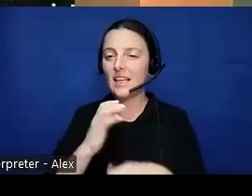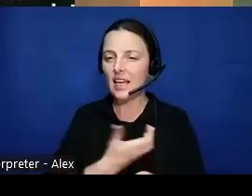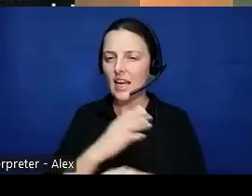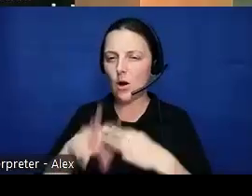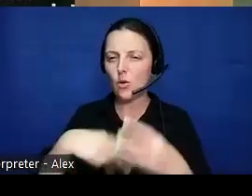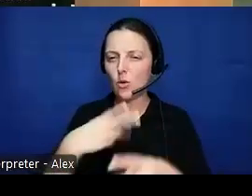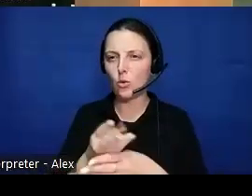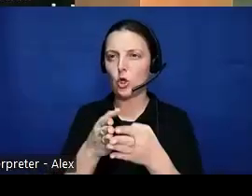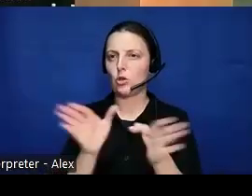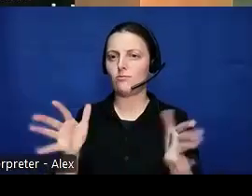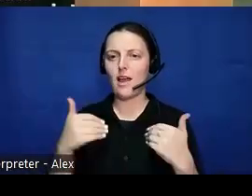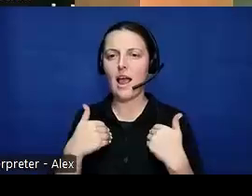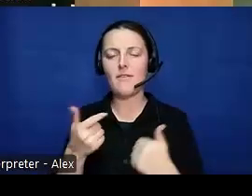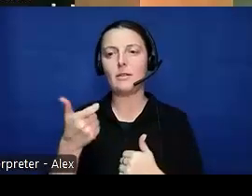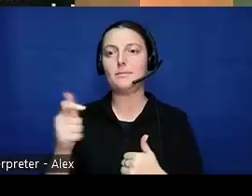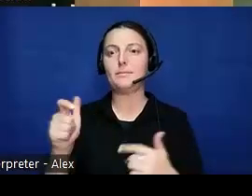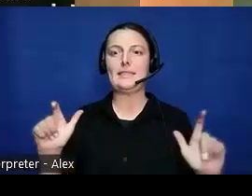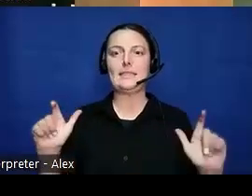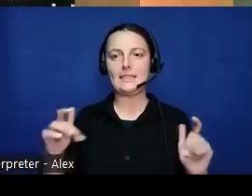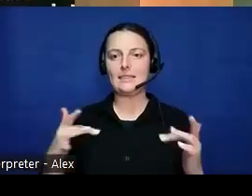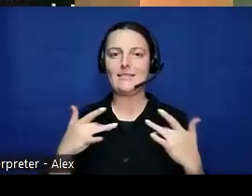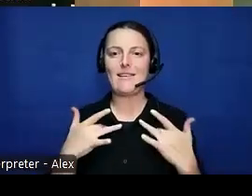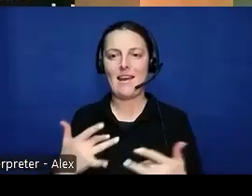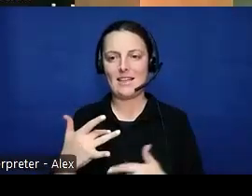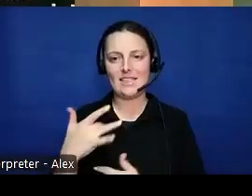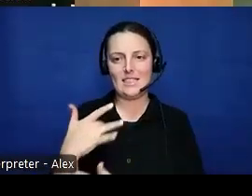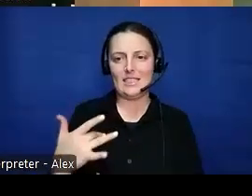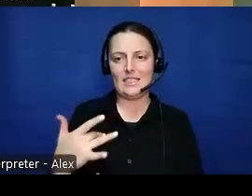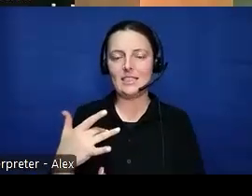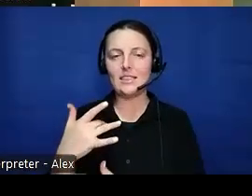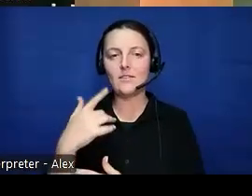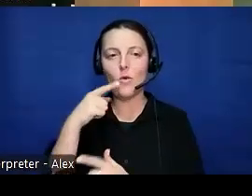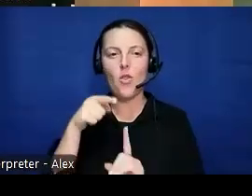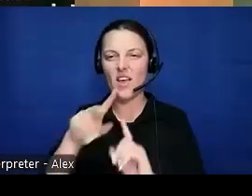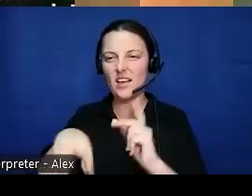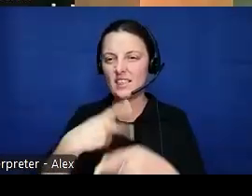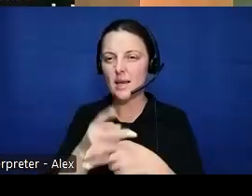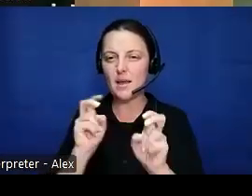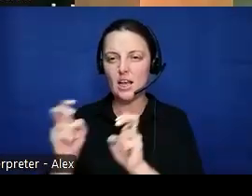this kind of issue as like symptom management. Can we just manage the depression, the anxiety,